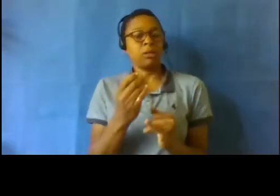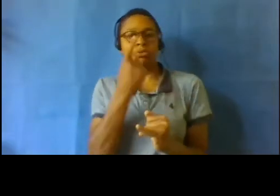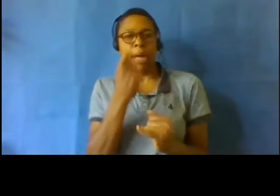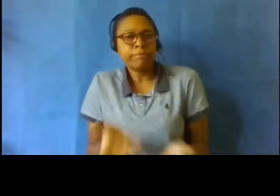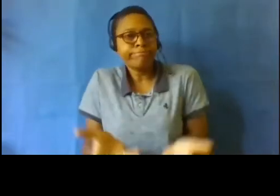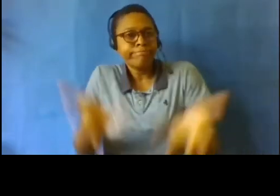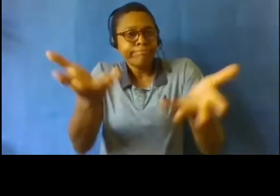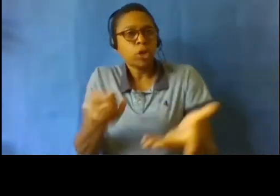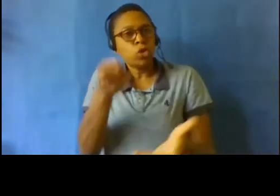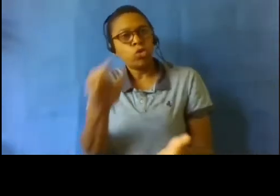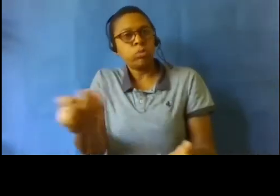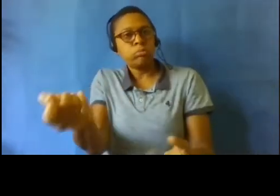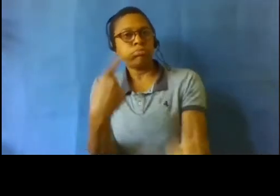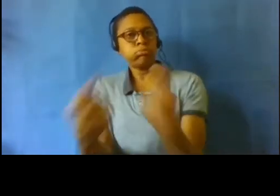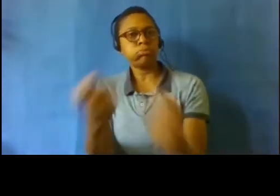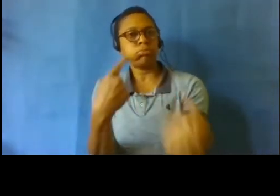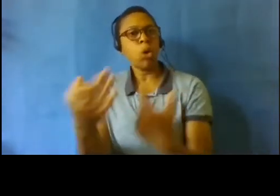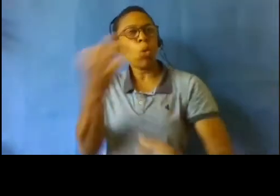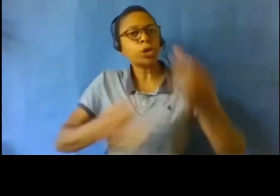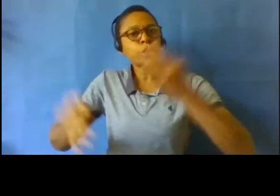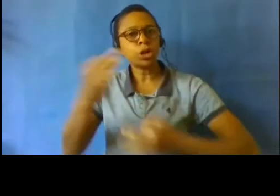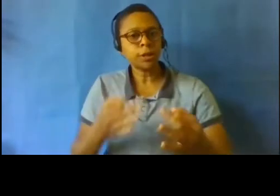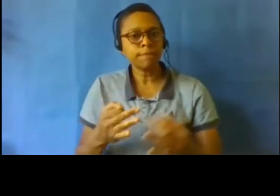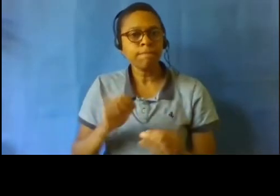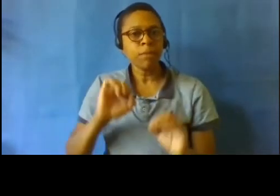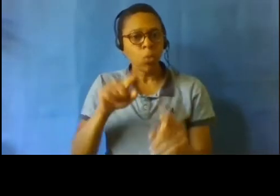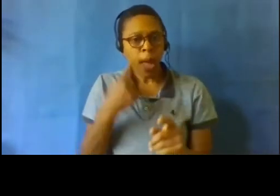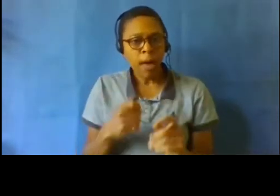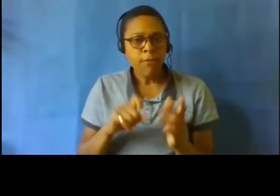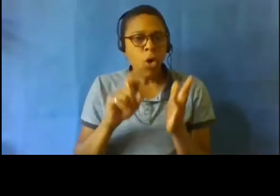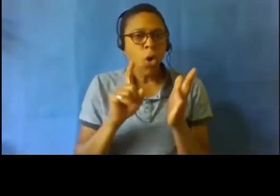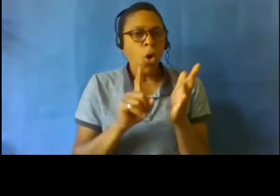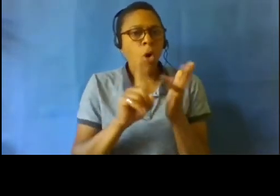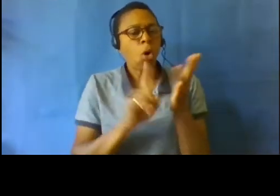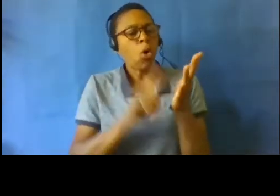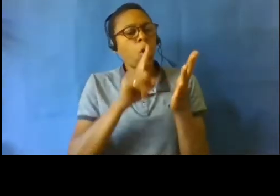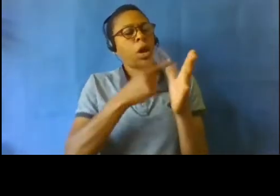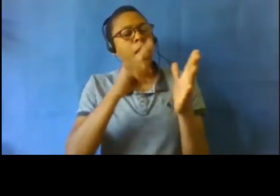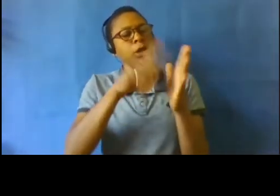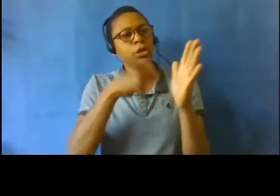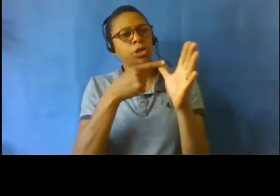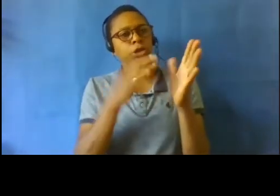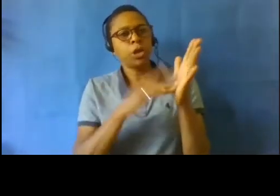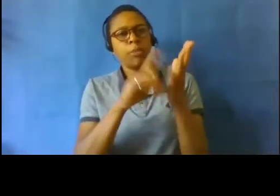delivered by a larger Mook AJ Abdullah hi and Kim Oliver of triple cripples the